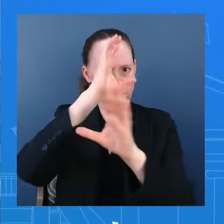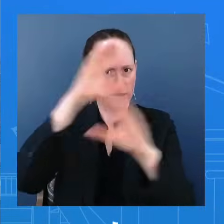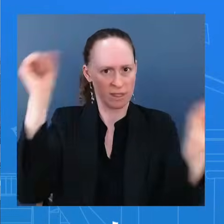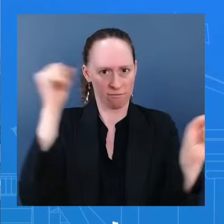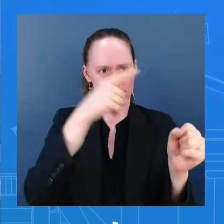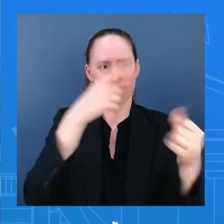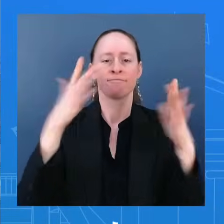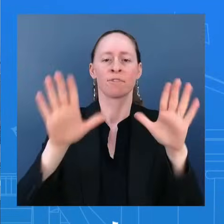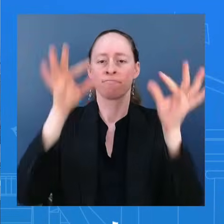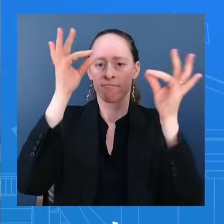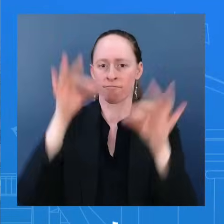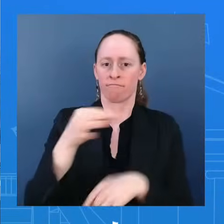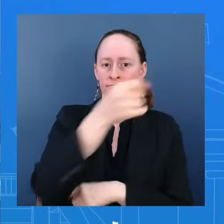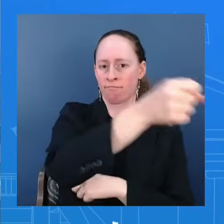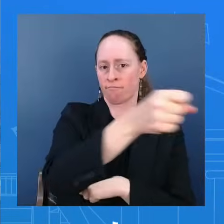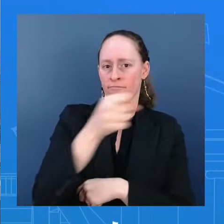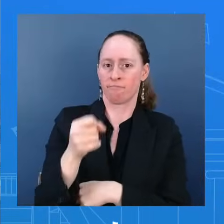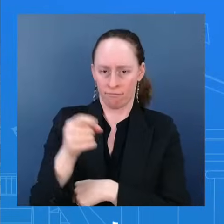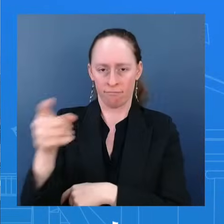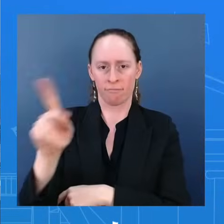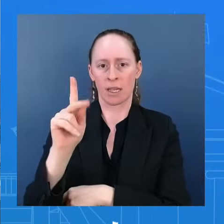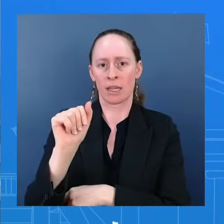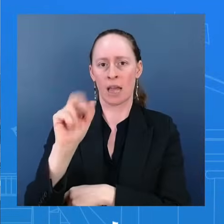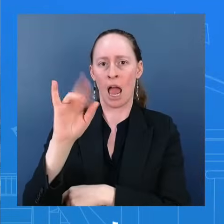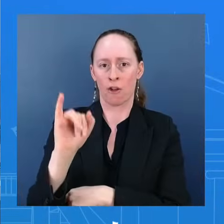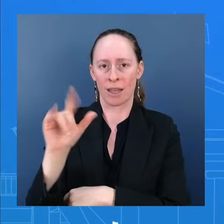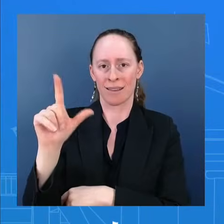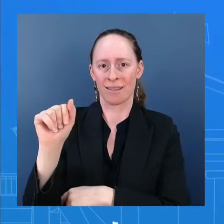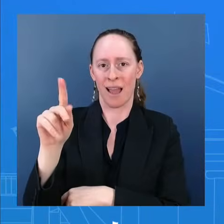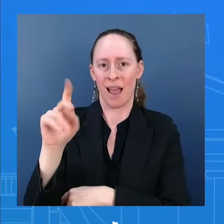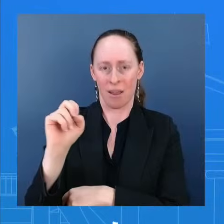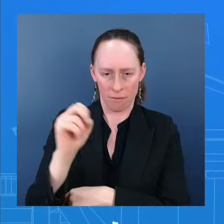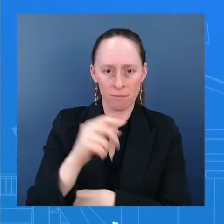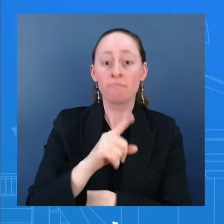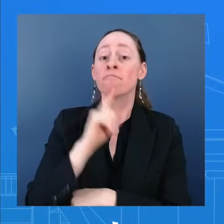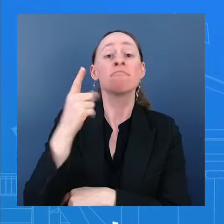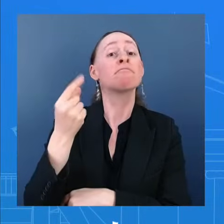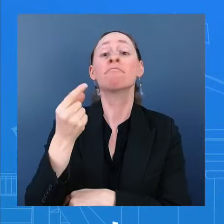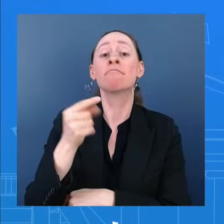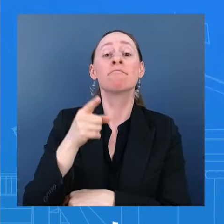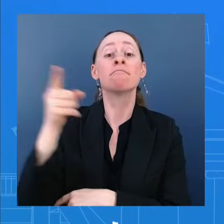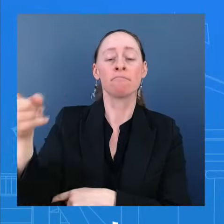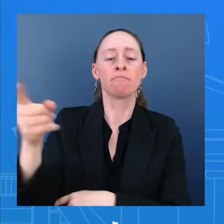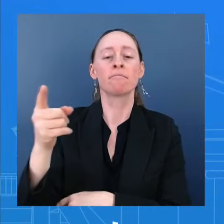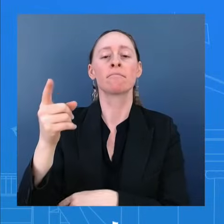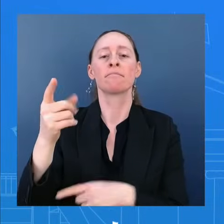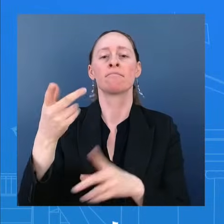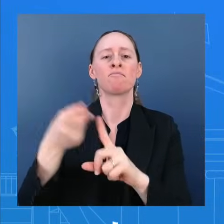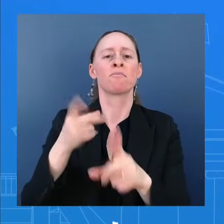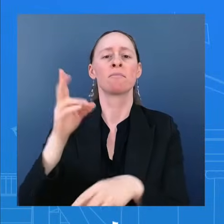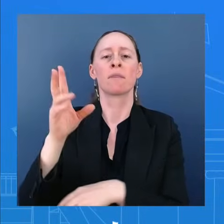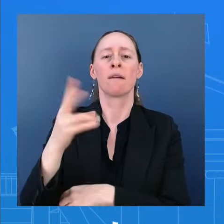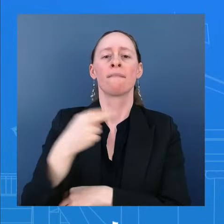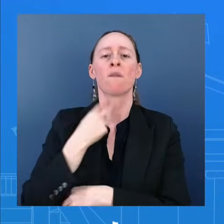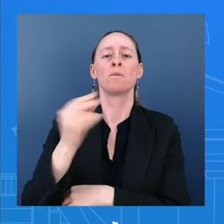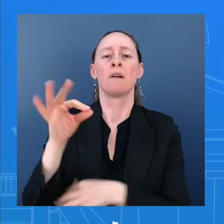to name a new director of that news group? Mr. Kirby: I understand that there's -- I -- I actually don't -- you know what, I --